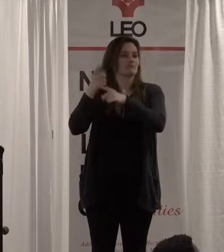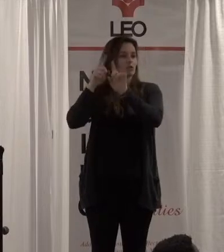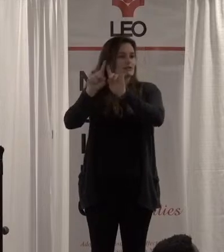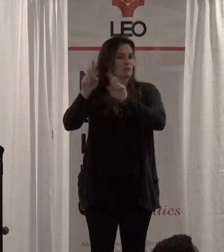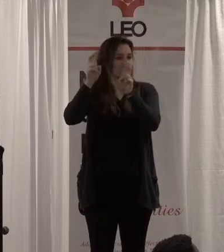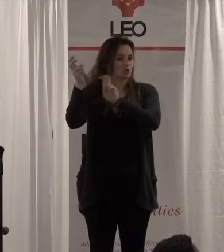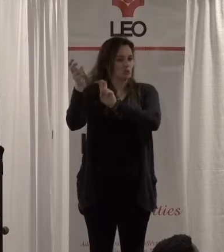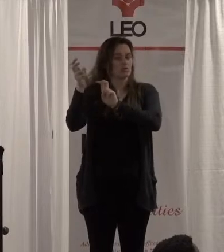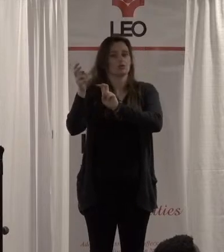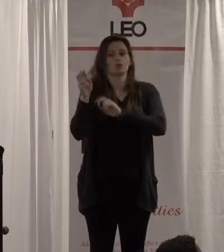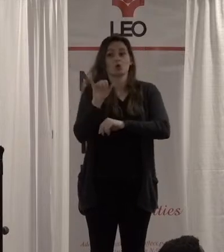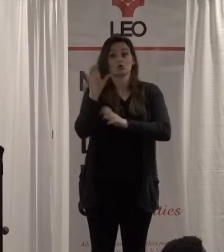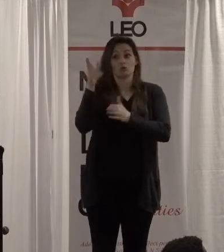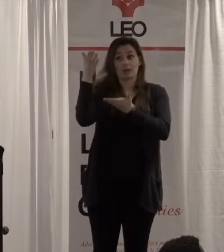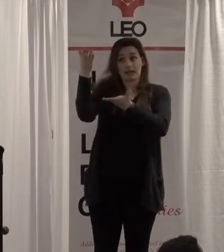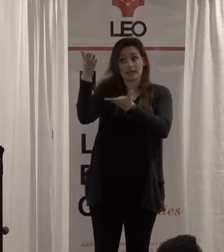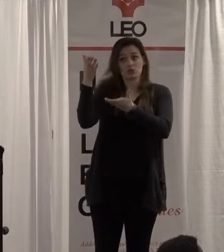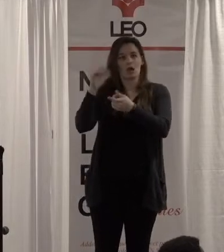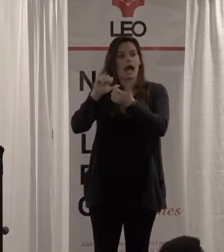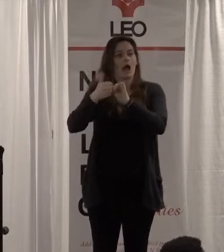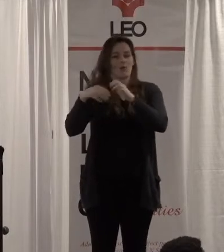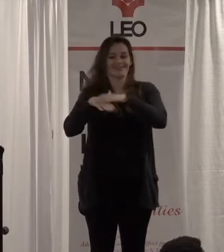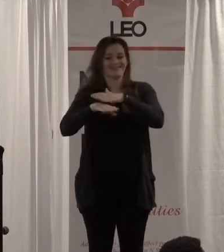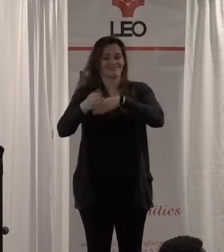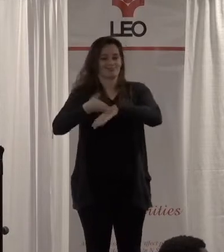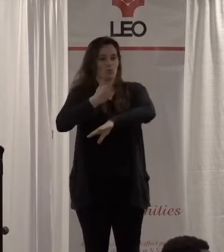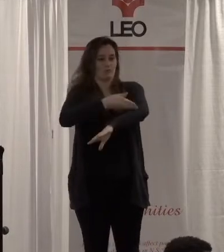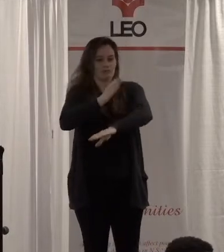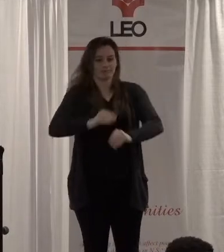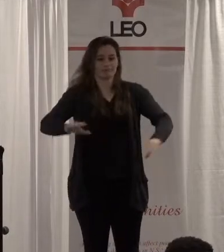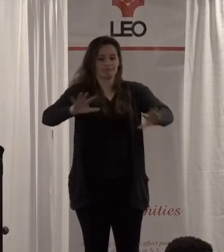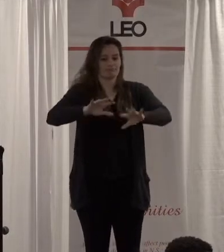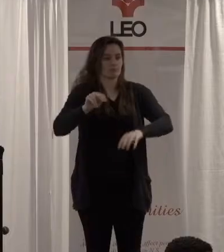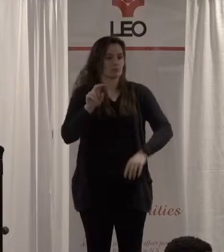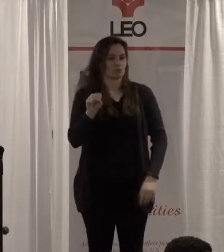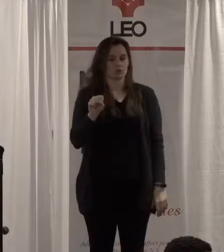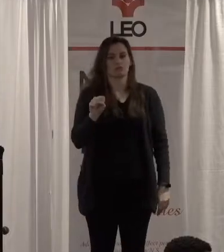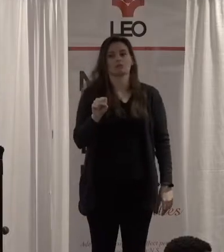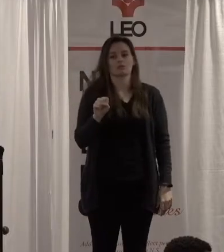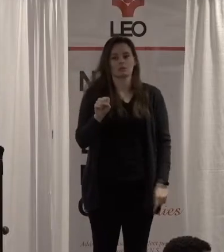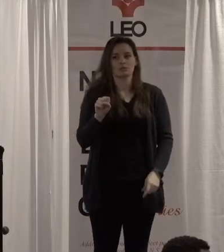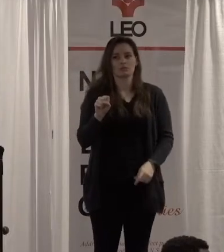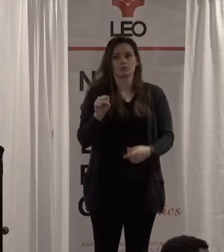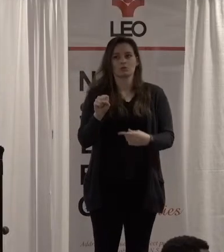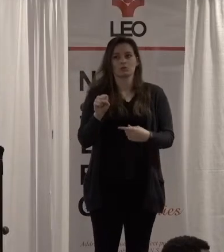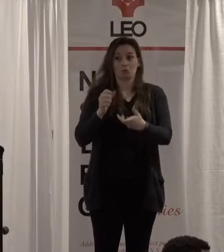HOW TO IMPROVE ACCESSIBILITY ACROSS THE PROVINCE. AND ONE WAY WE DO THAT IS SIX COMMITTES